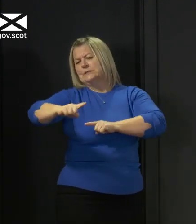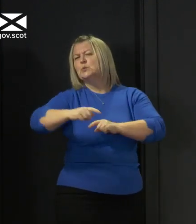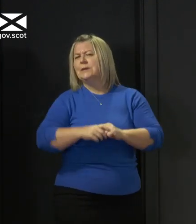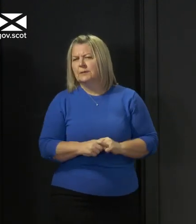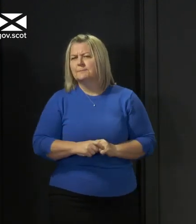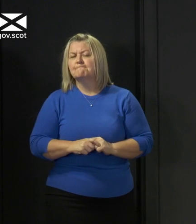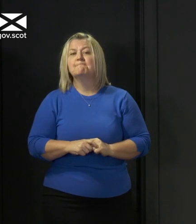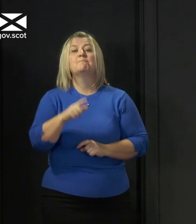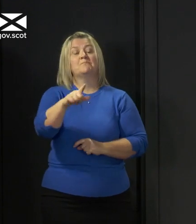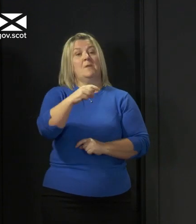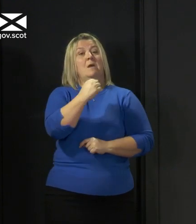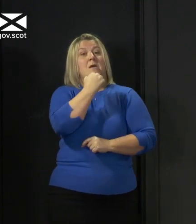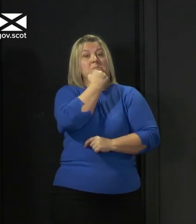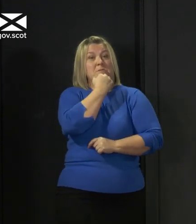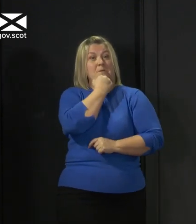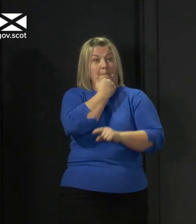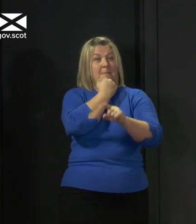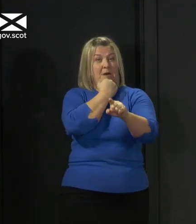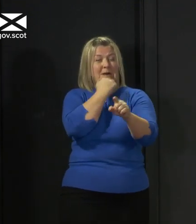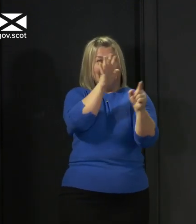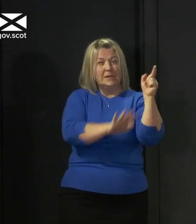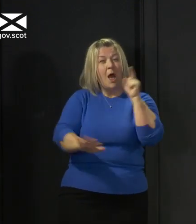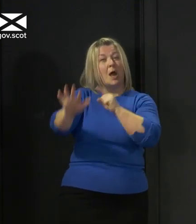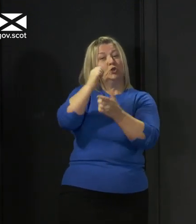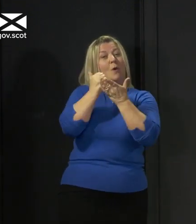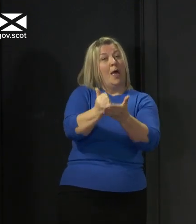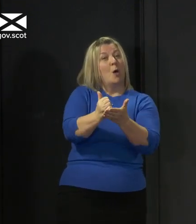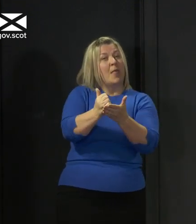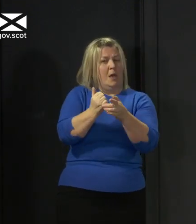give this number in our a couple of moments is also there for those who